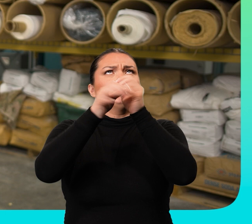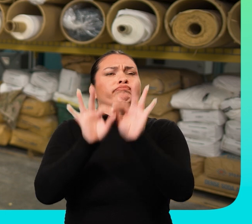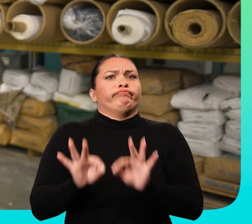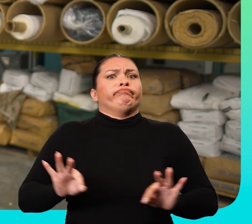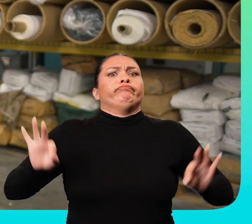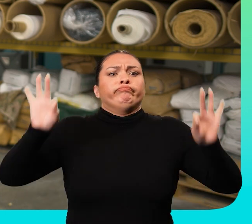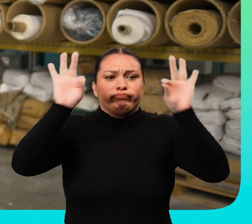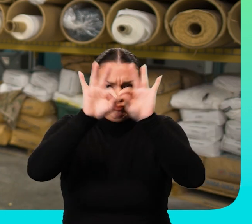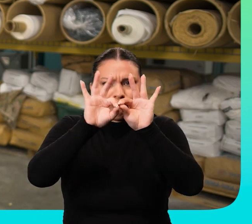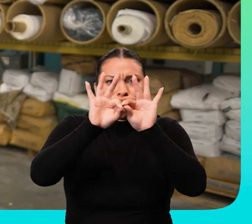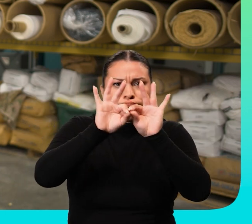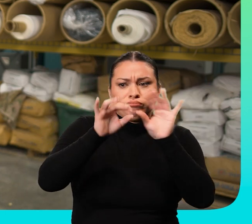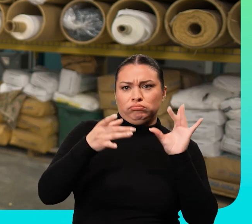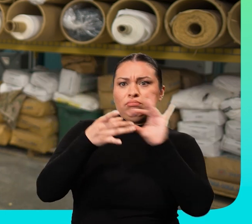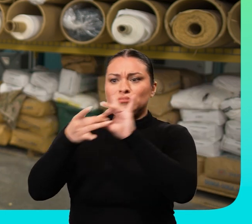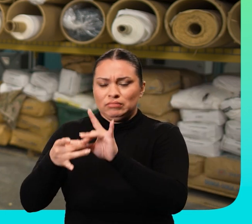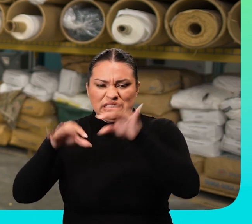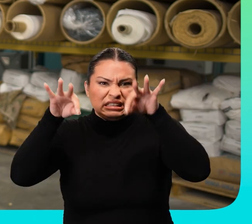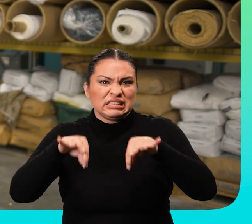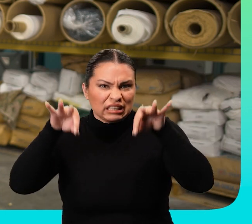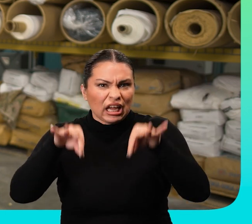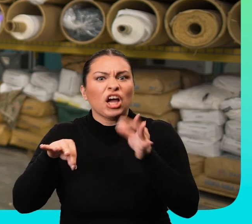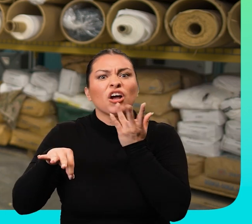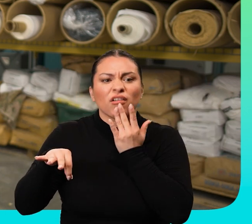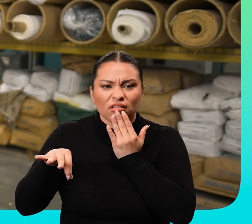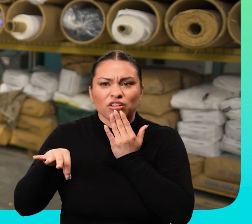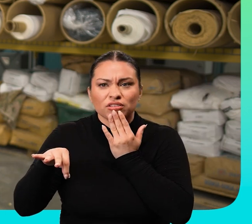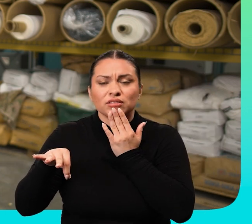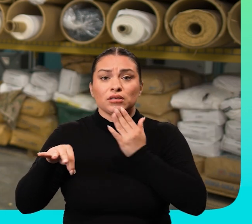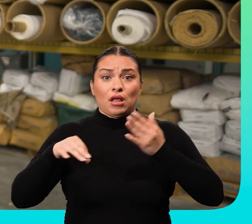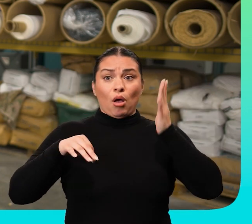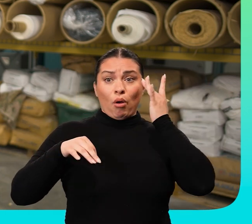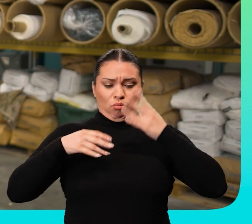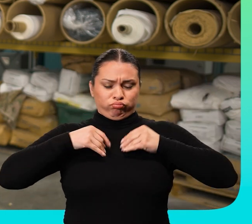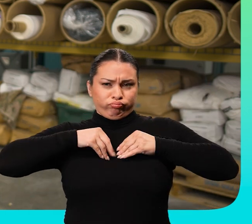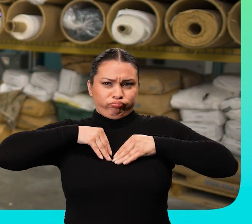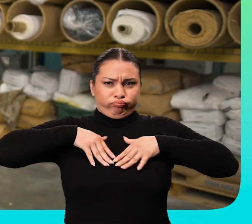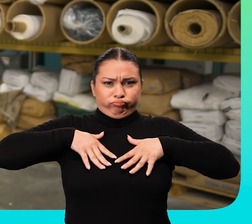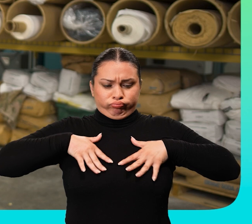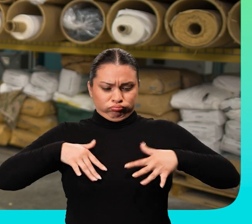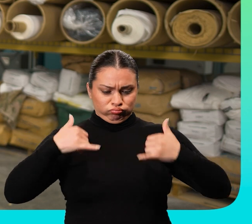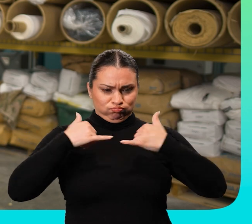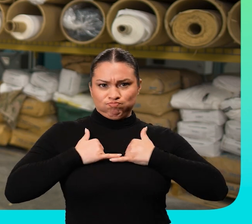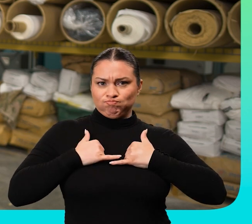Surface tension does play a role in dyeing fabric because it can make it hard for color to spread out.